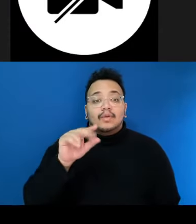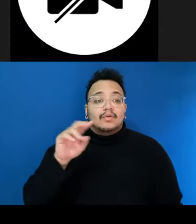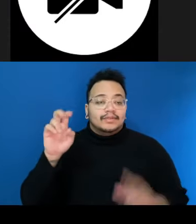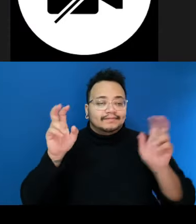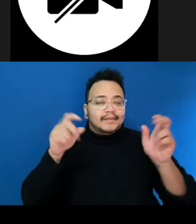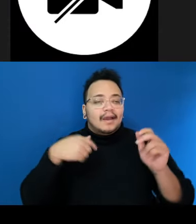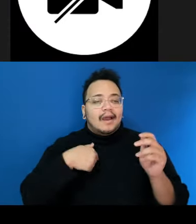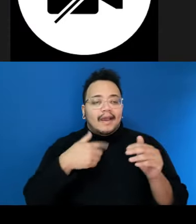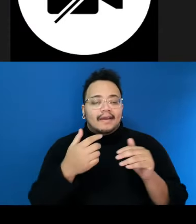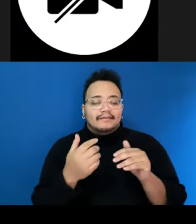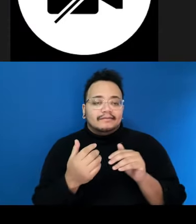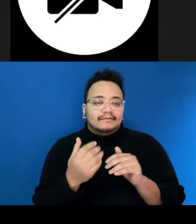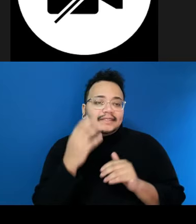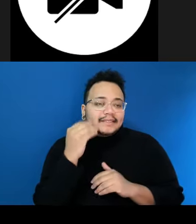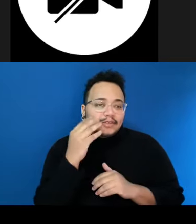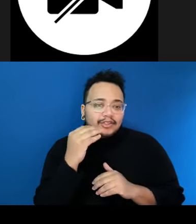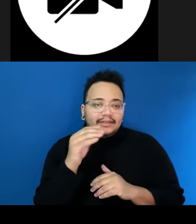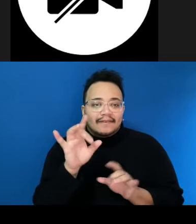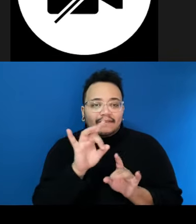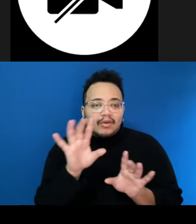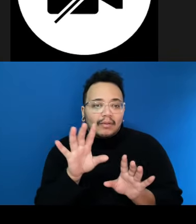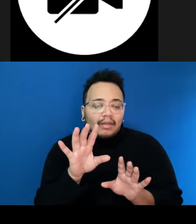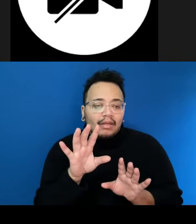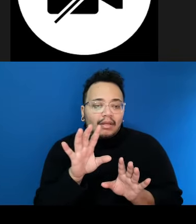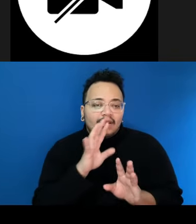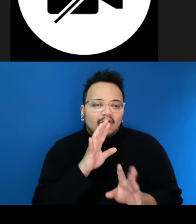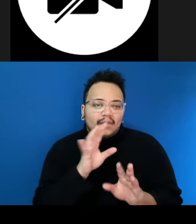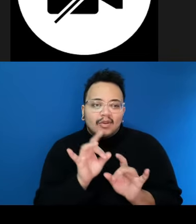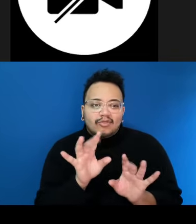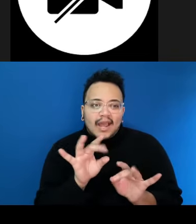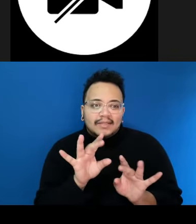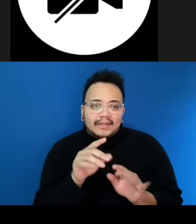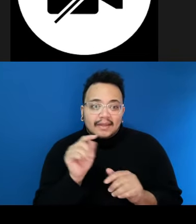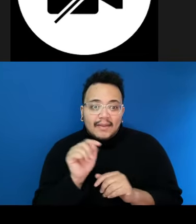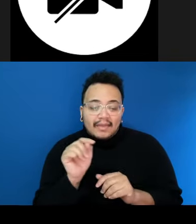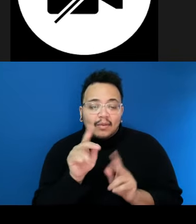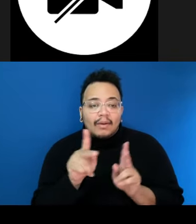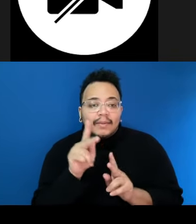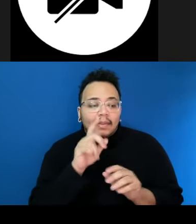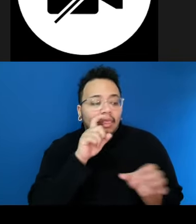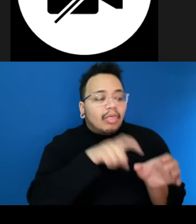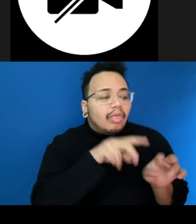"in the bathroom and people peeping into the stall saying, 'Look, it's a girl.'